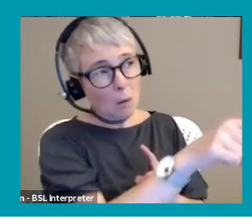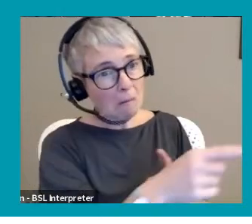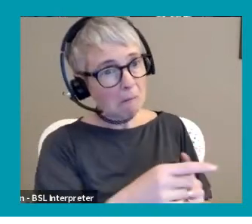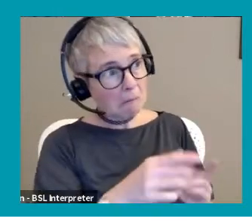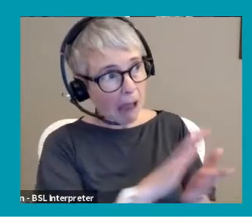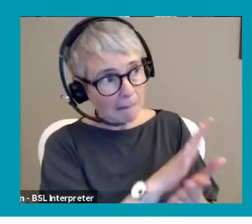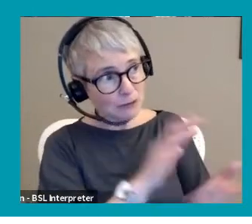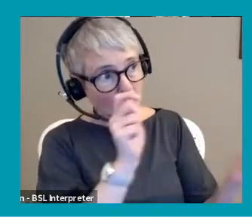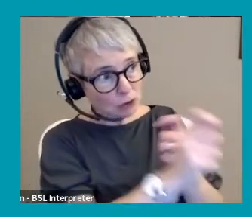Next slide.